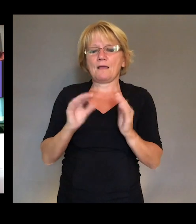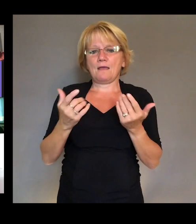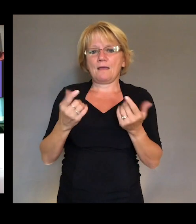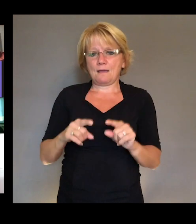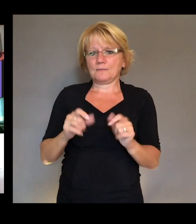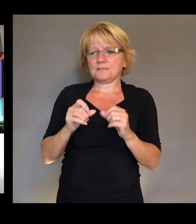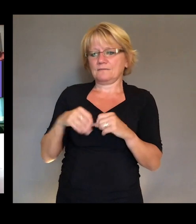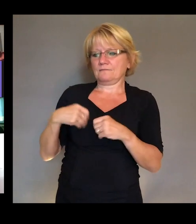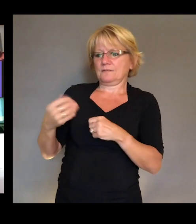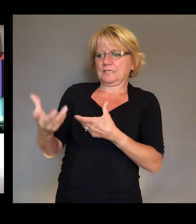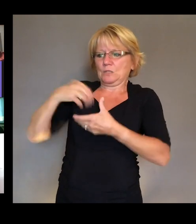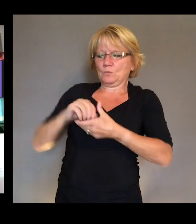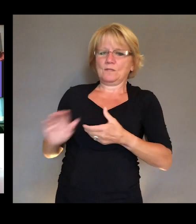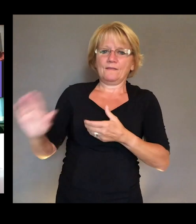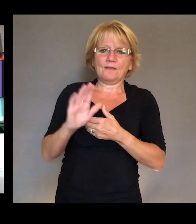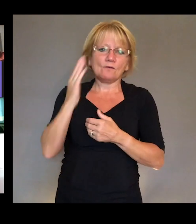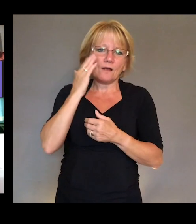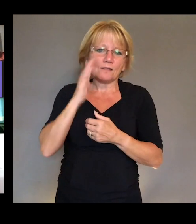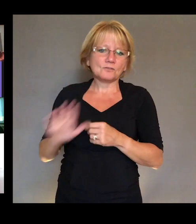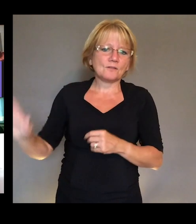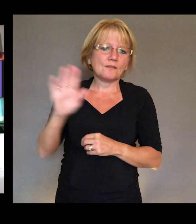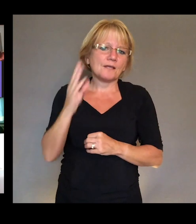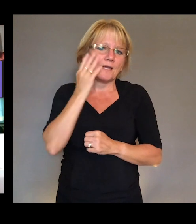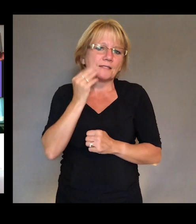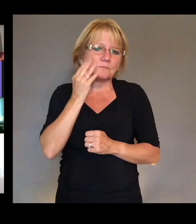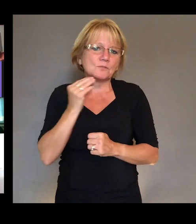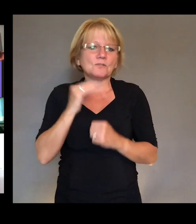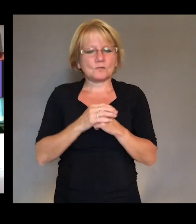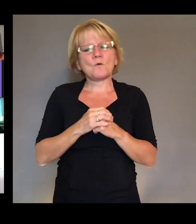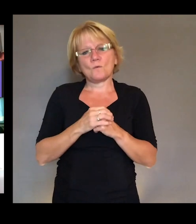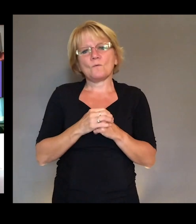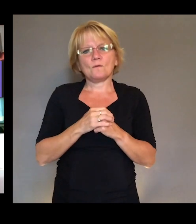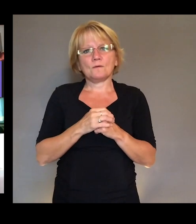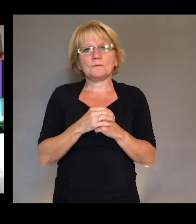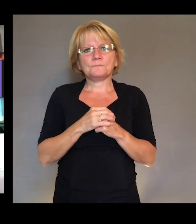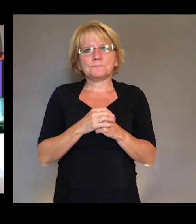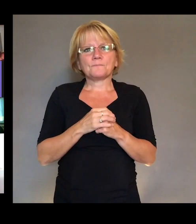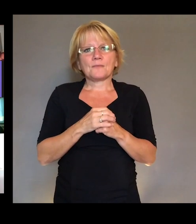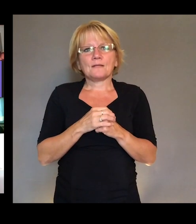to bring in their own funds of knowledge and experiences. Like I'm kind of echoing a lot of the panelists.